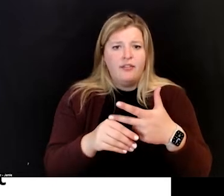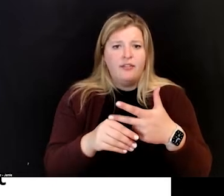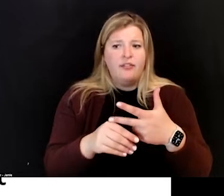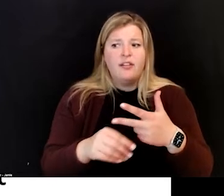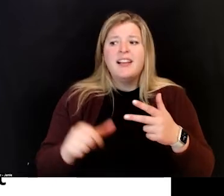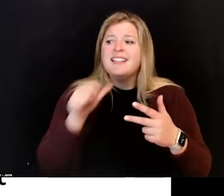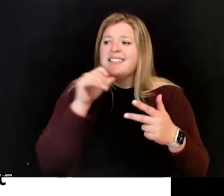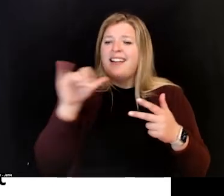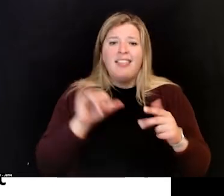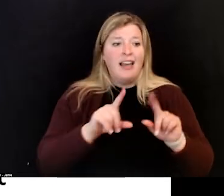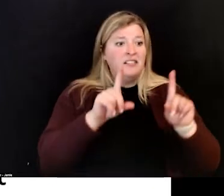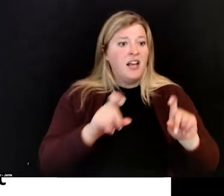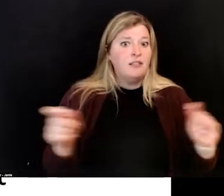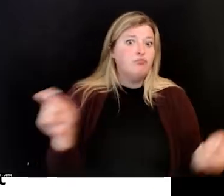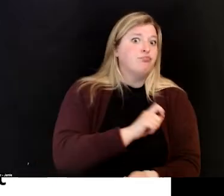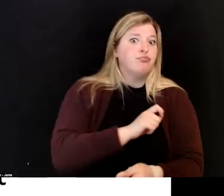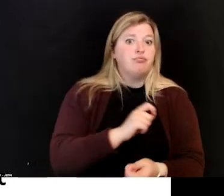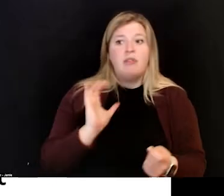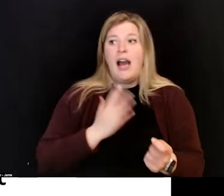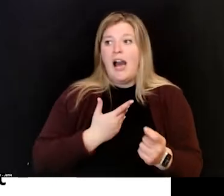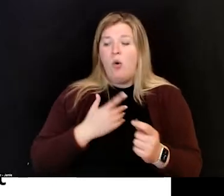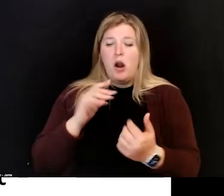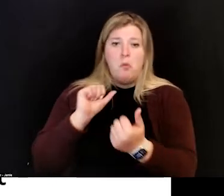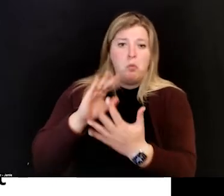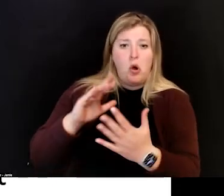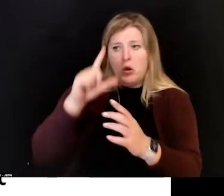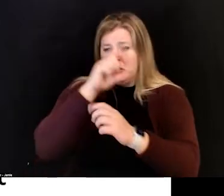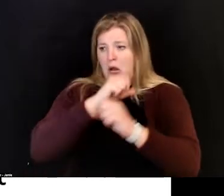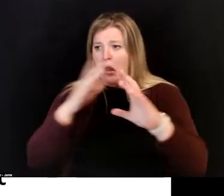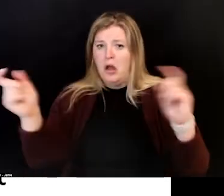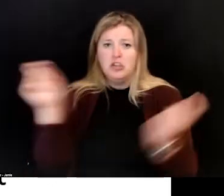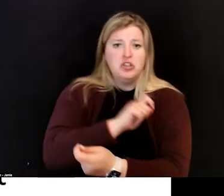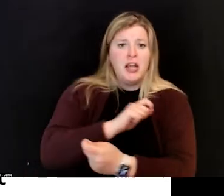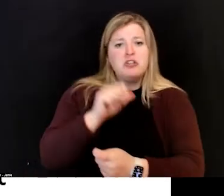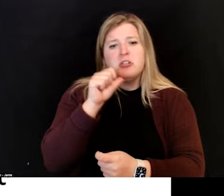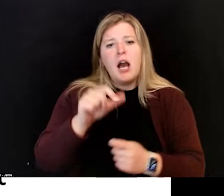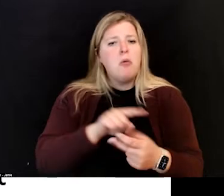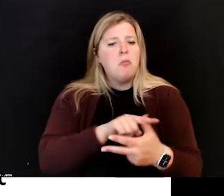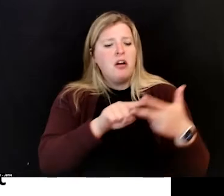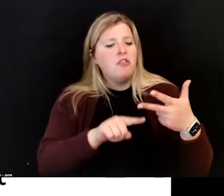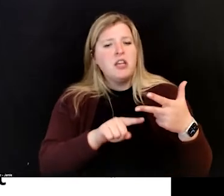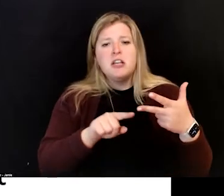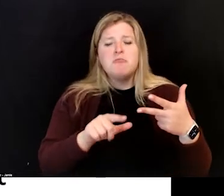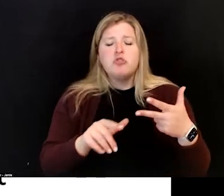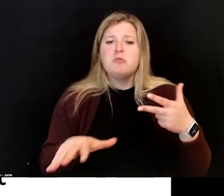and how we think from each other. It's just additional requirements to be aware of.